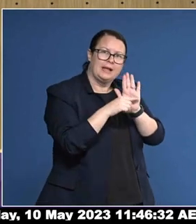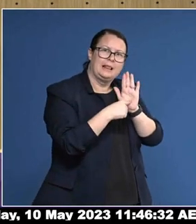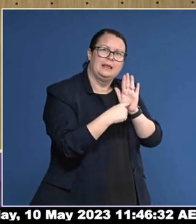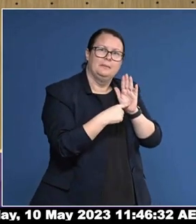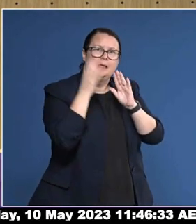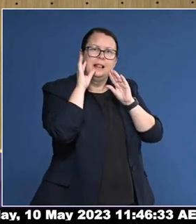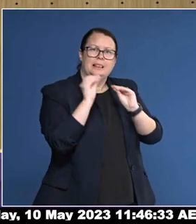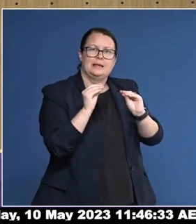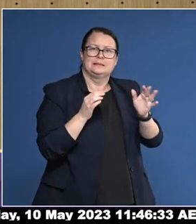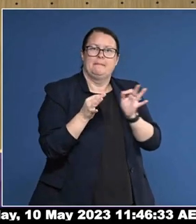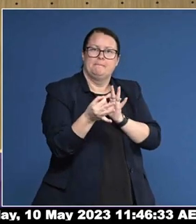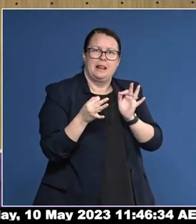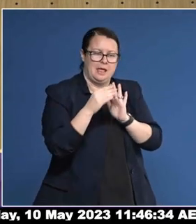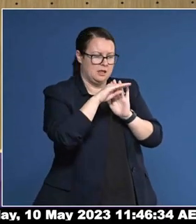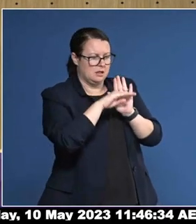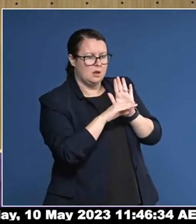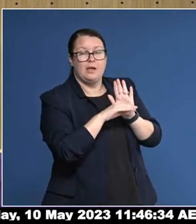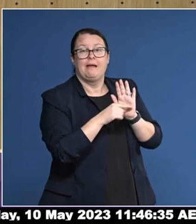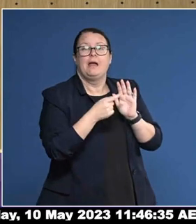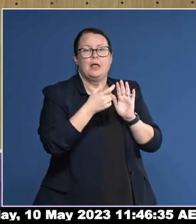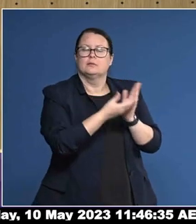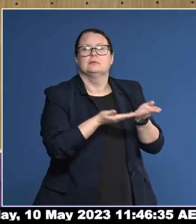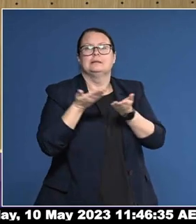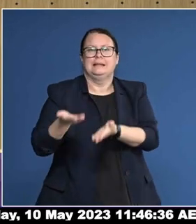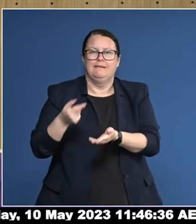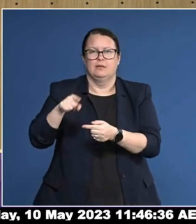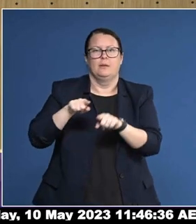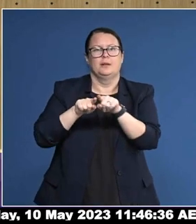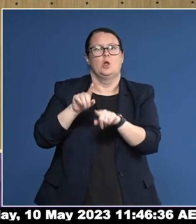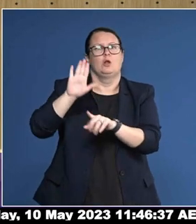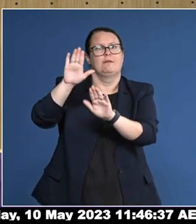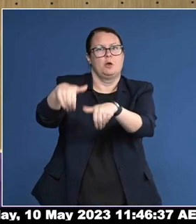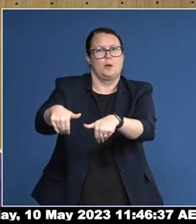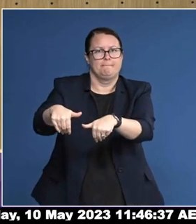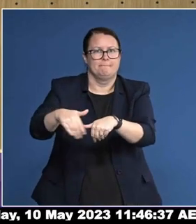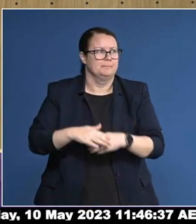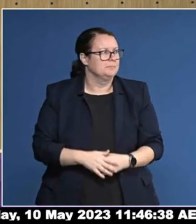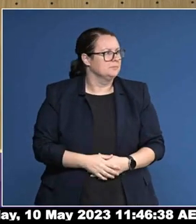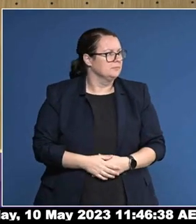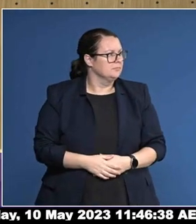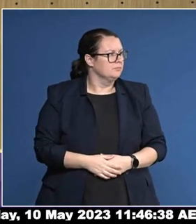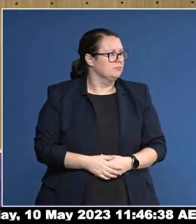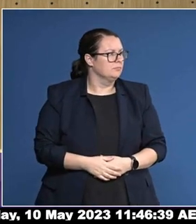that the students would be learning from home. MS McMILLAN: That would need to enable them to work at home? Yeah, that's right.